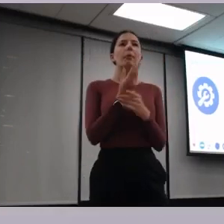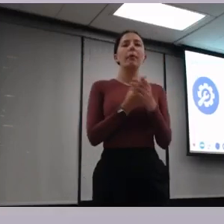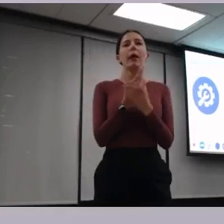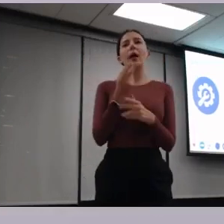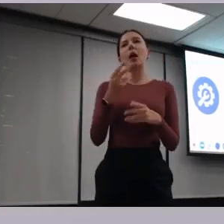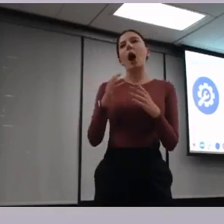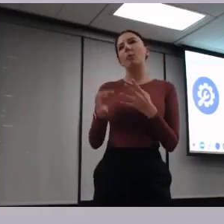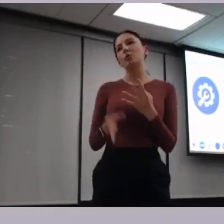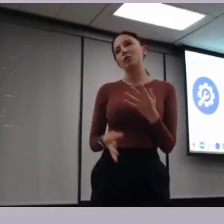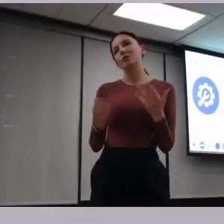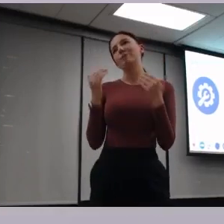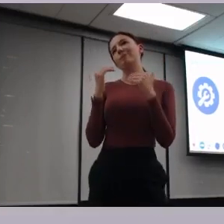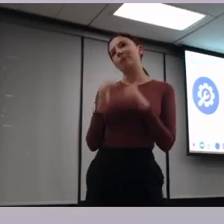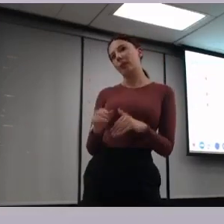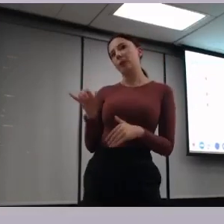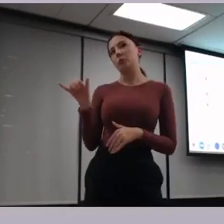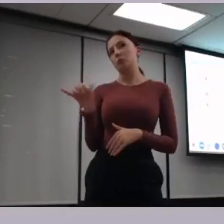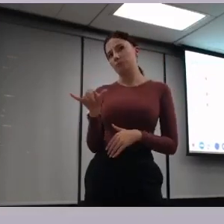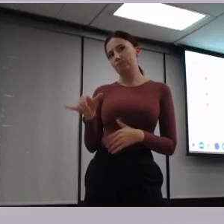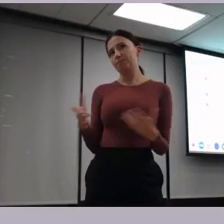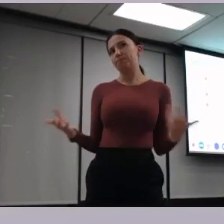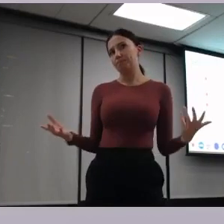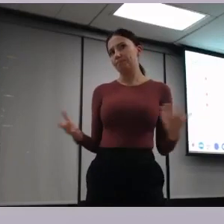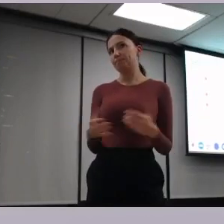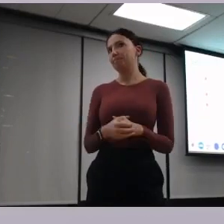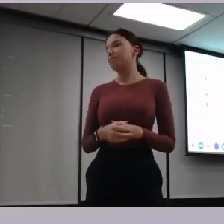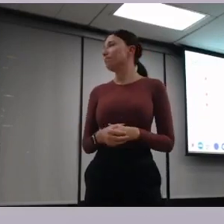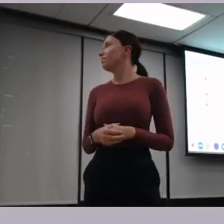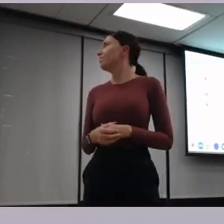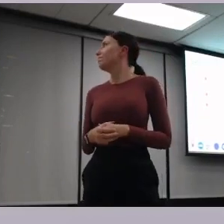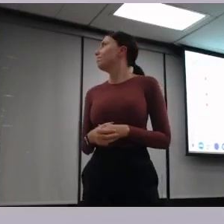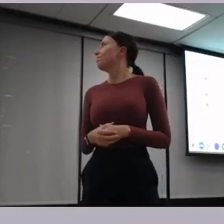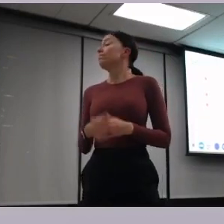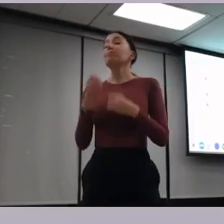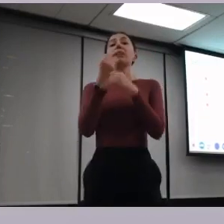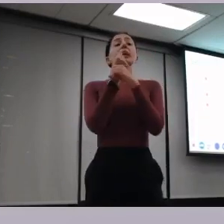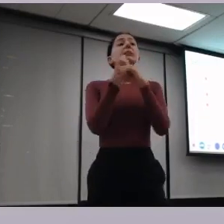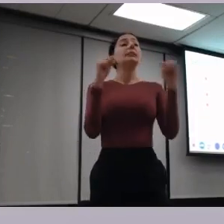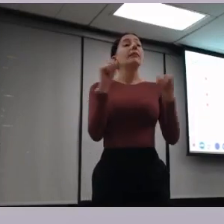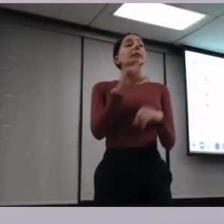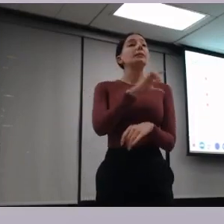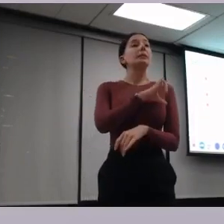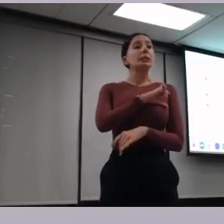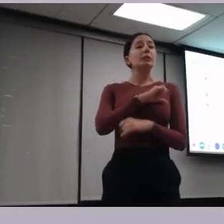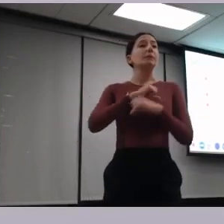and that's likely to safety and security. It's real